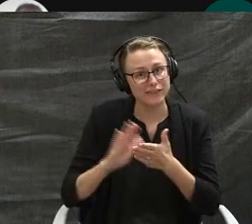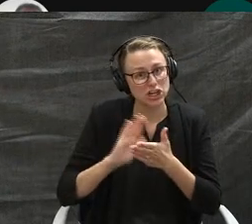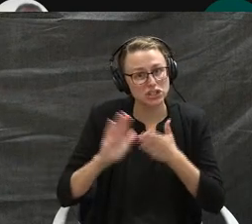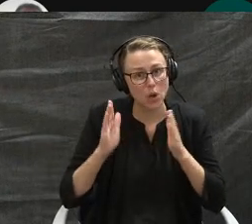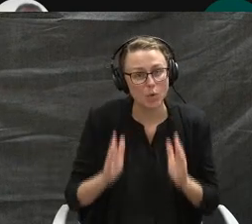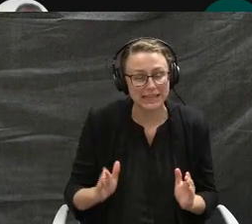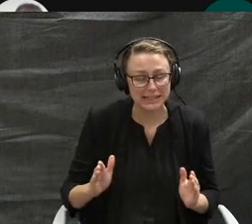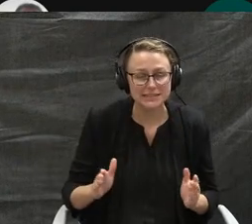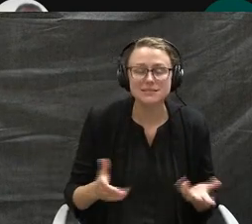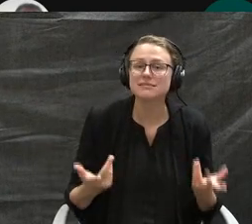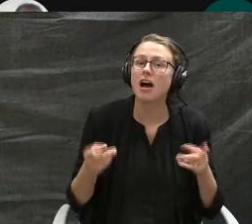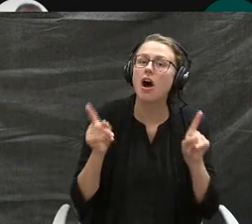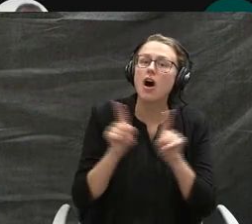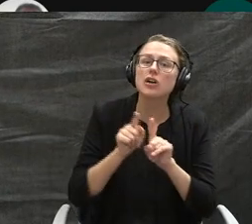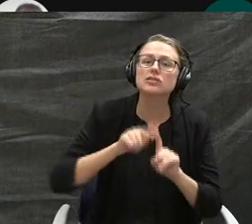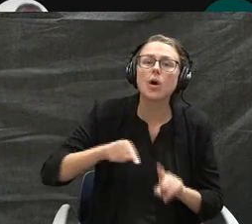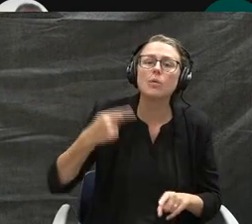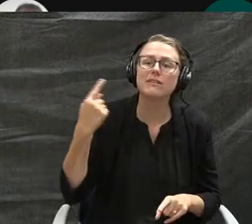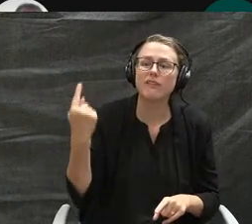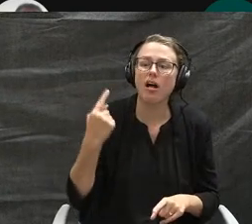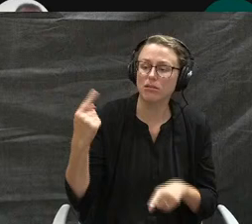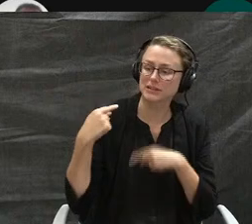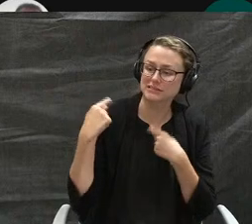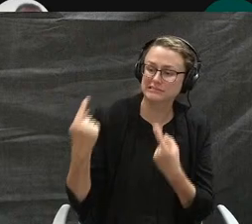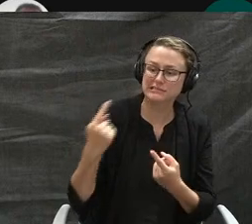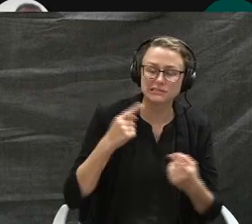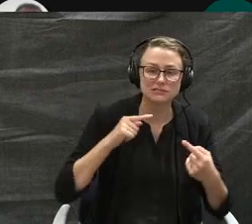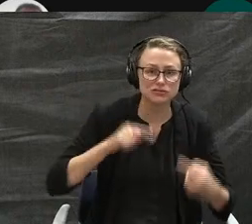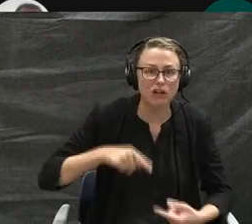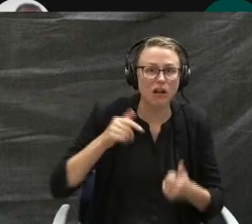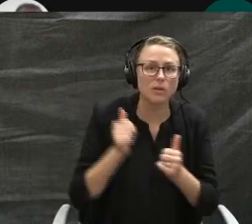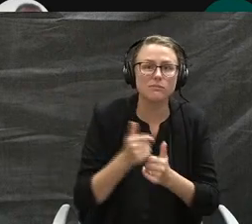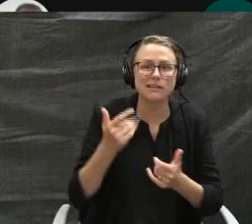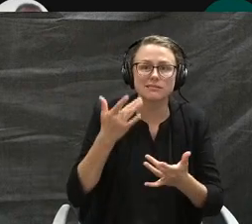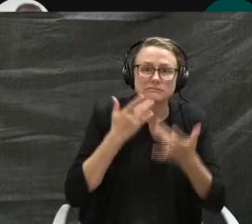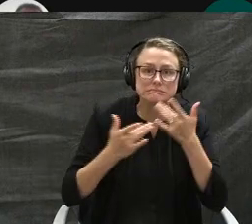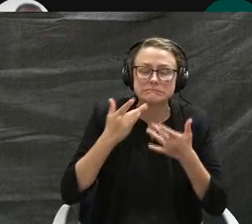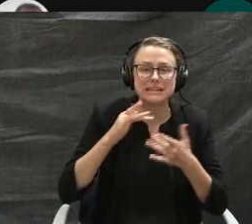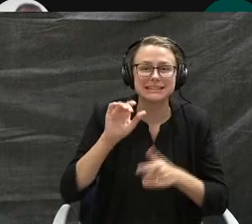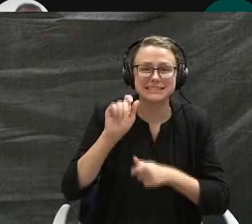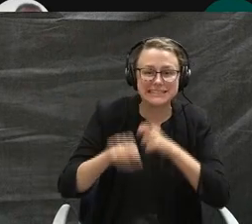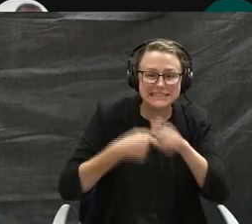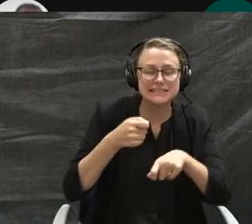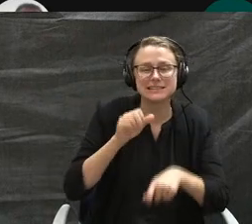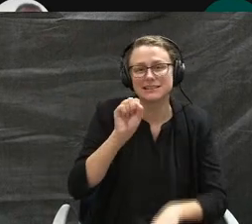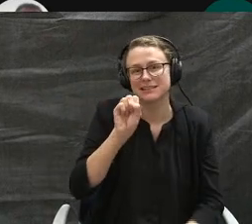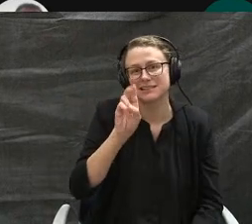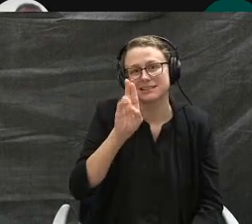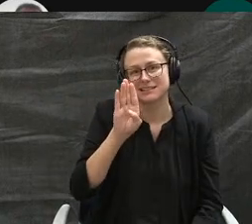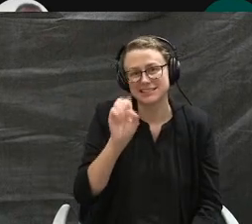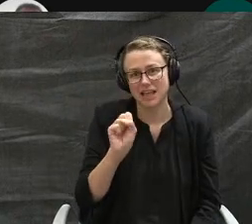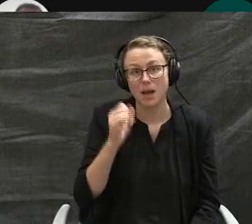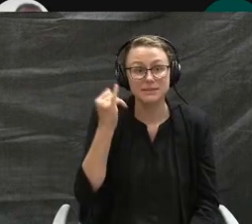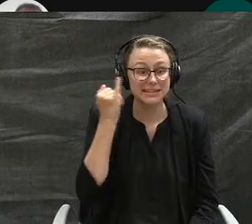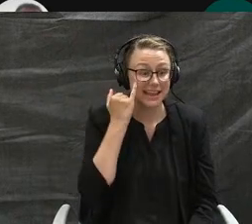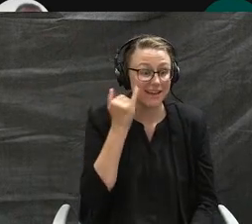Subs we we tend to have an issue with supply of Subs anyway and if for example middle school teacher gets sick they could be